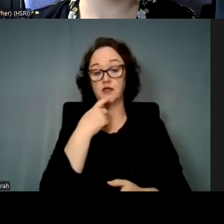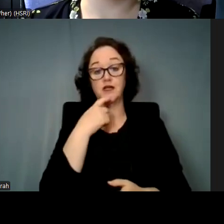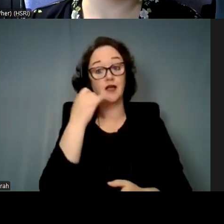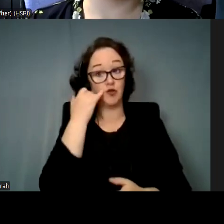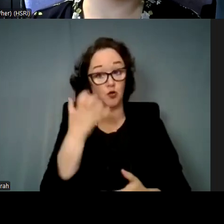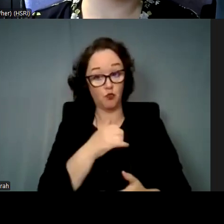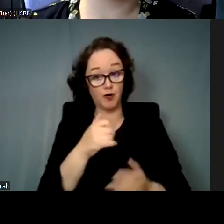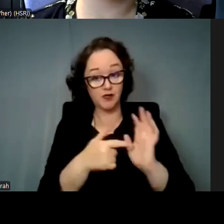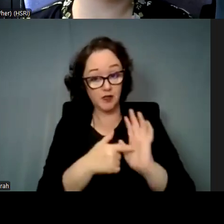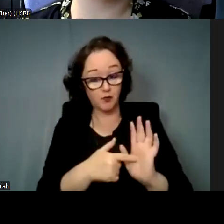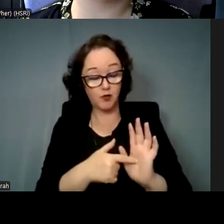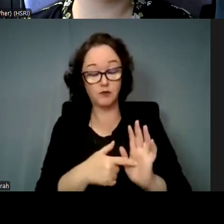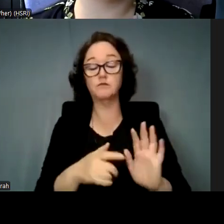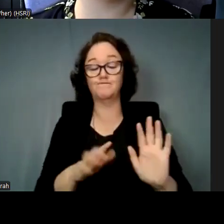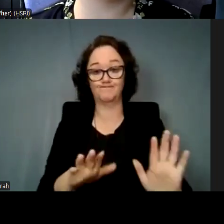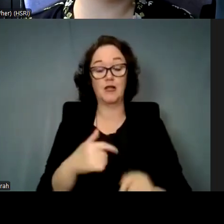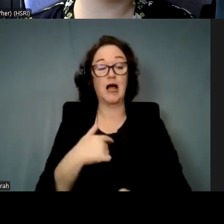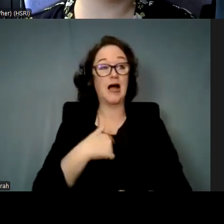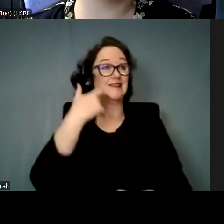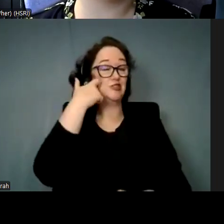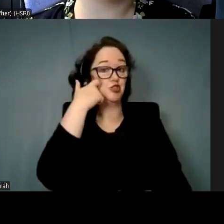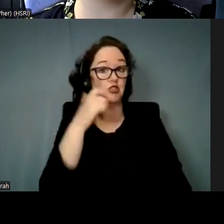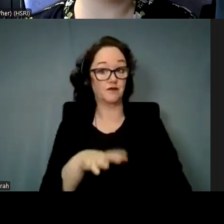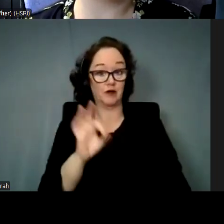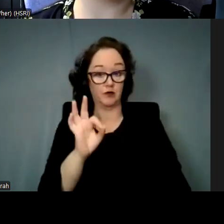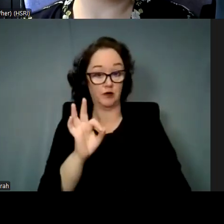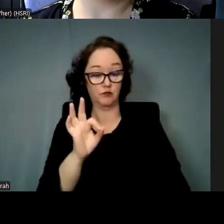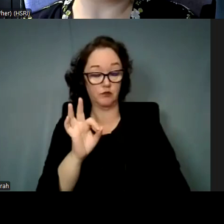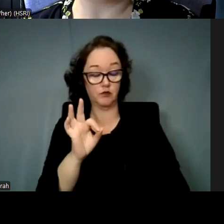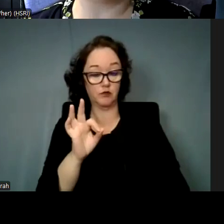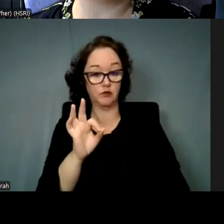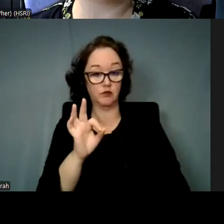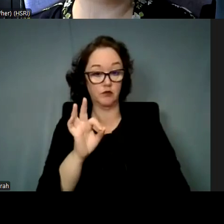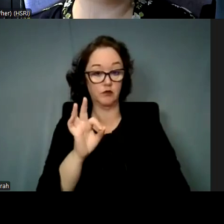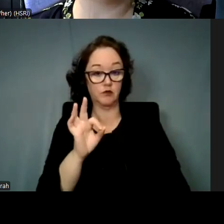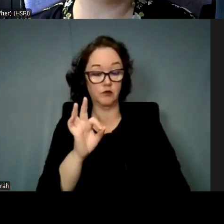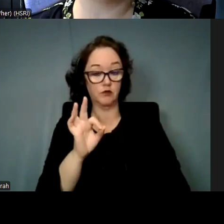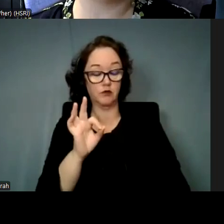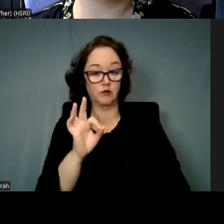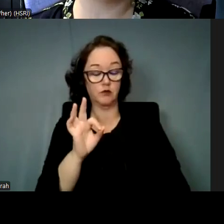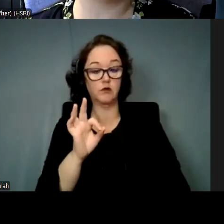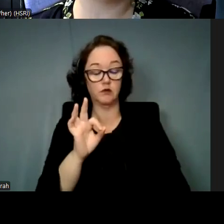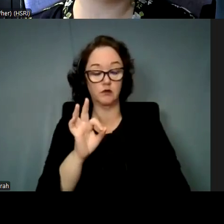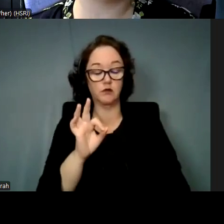found out, and this was probably one of the most important, if